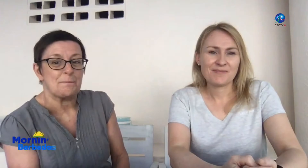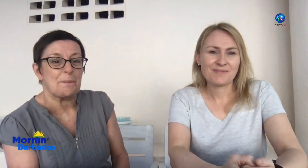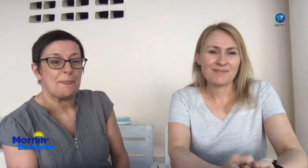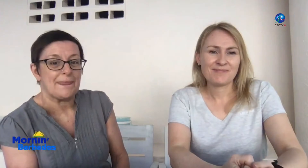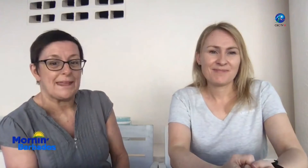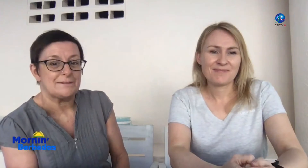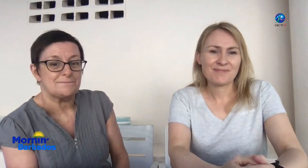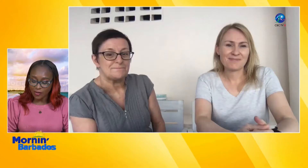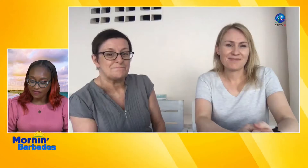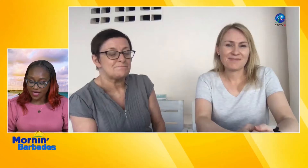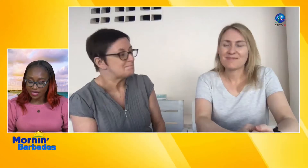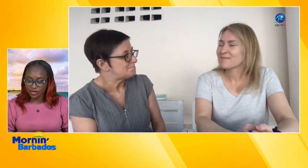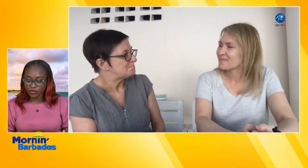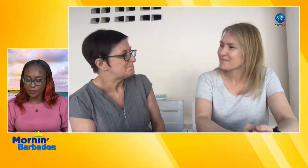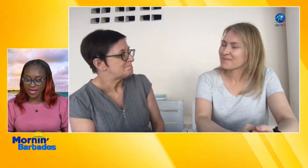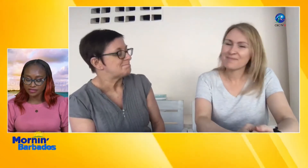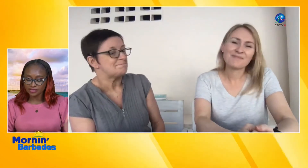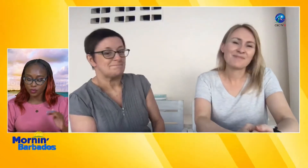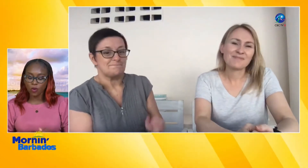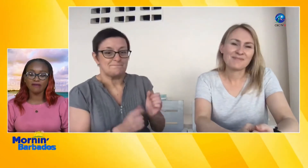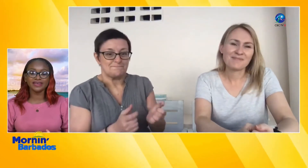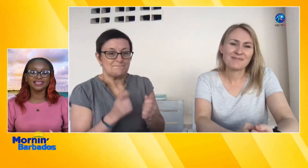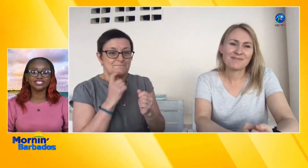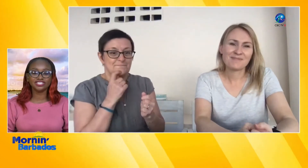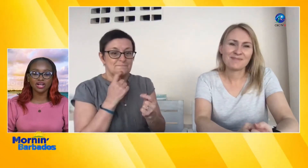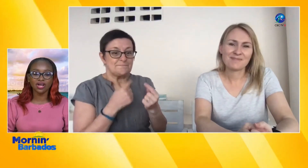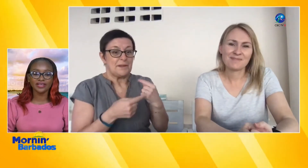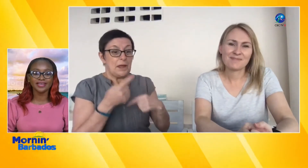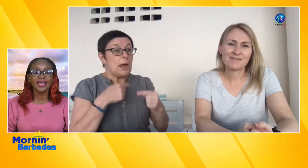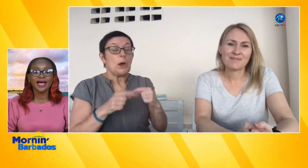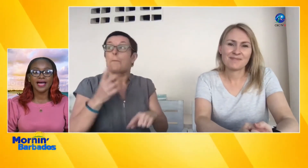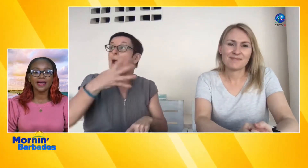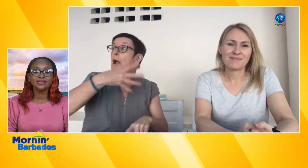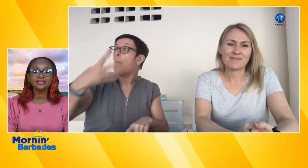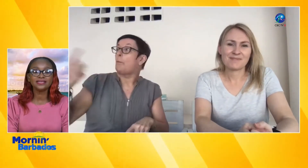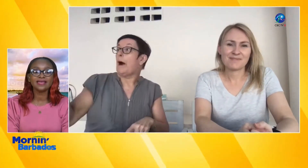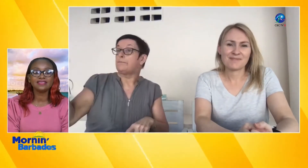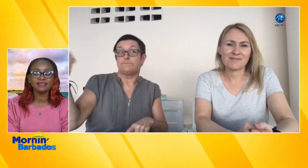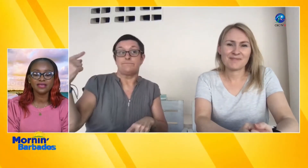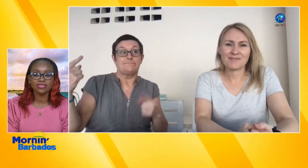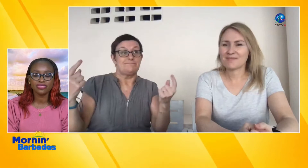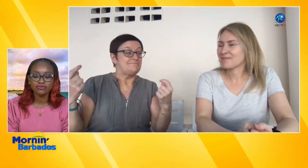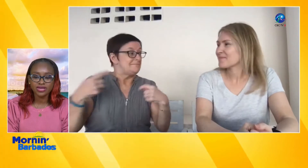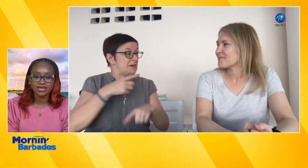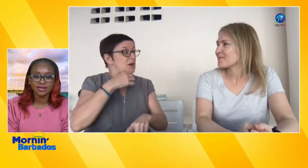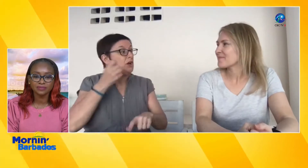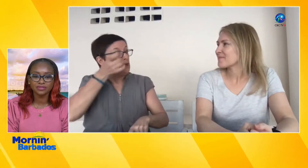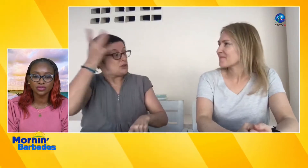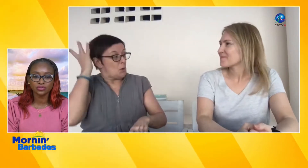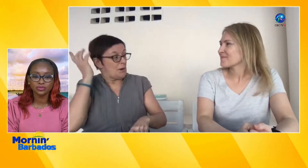okay now if i can go back to warren and Sean i understand that the three calypsos